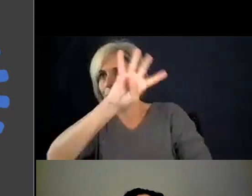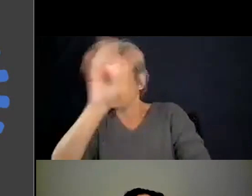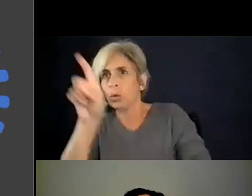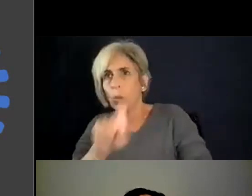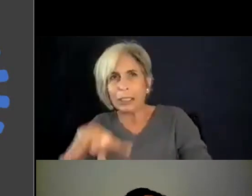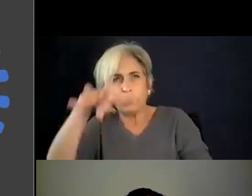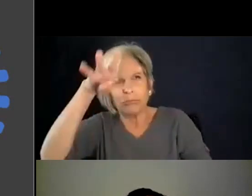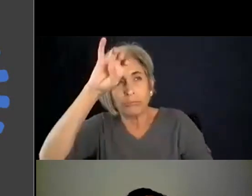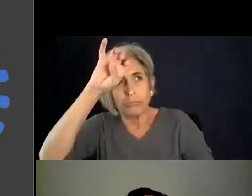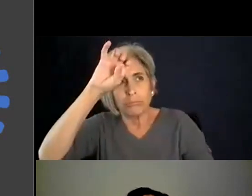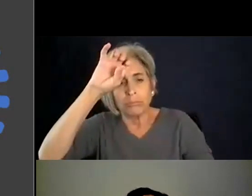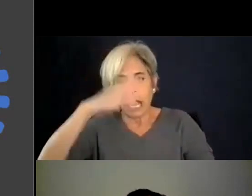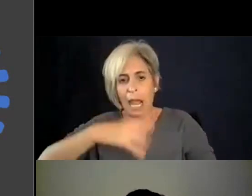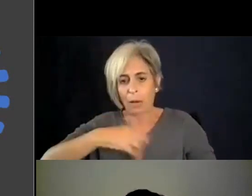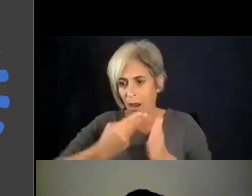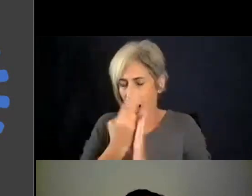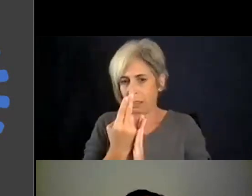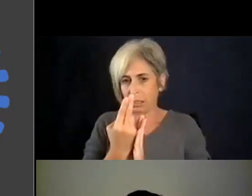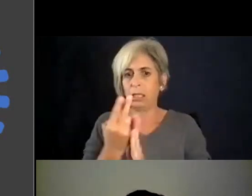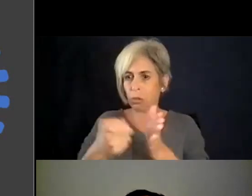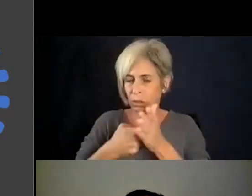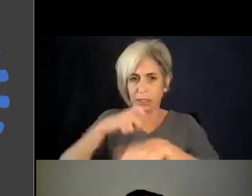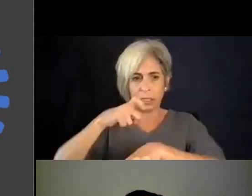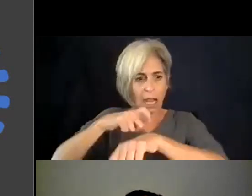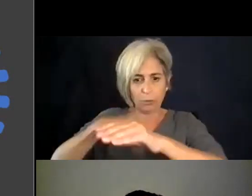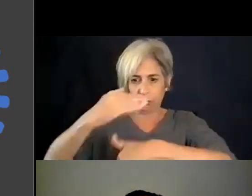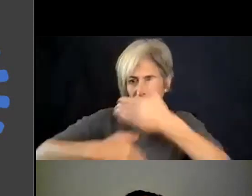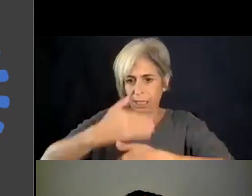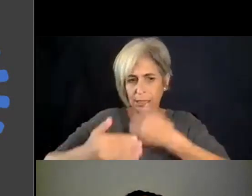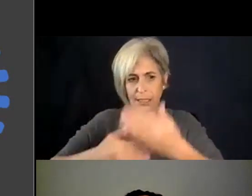To be quite honest, it took me some time to fully process my diagnosis,